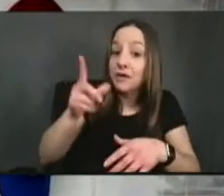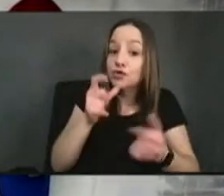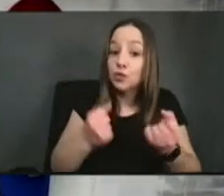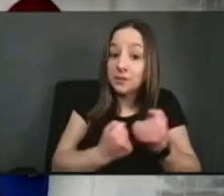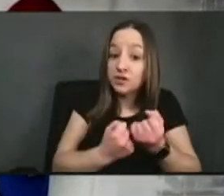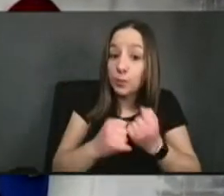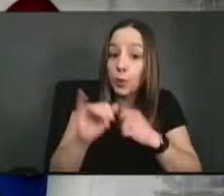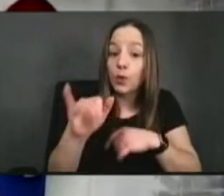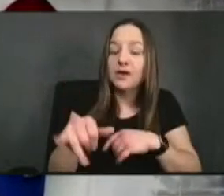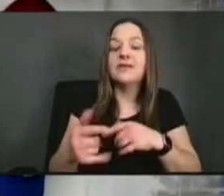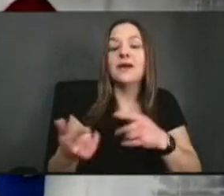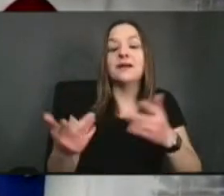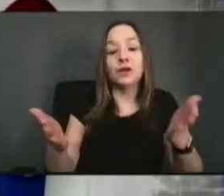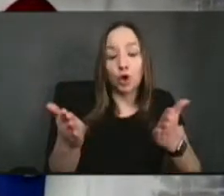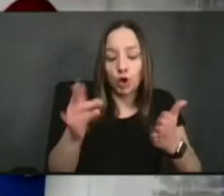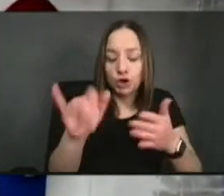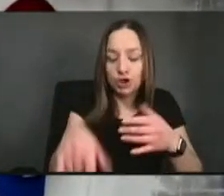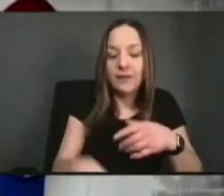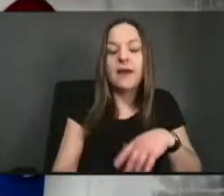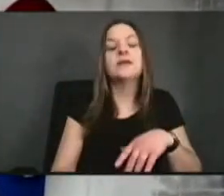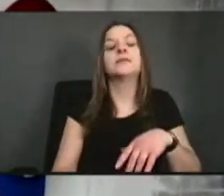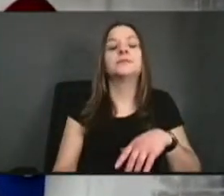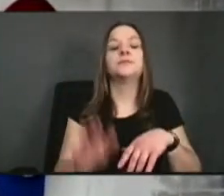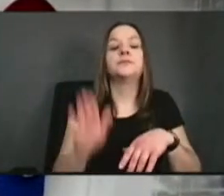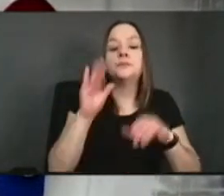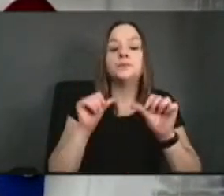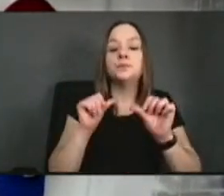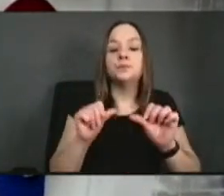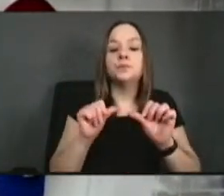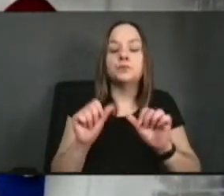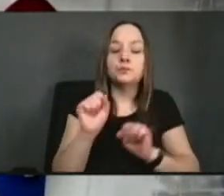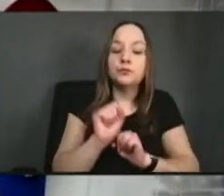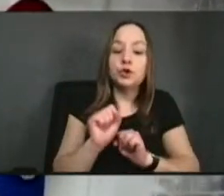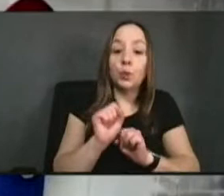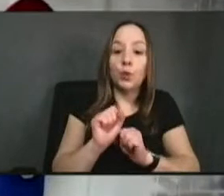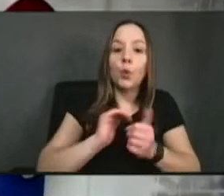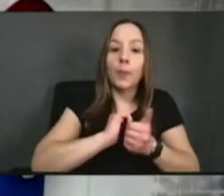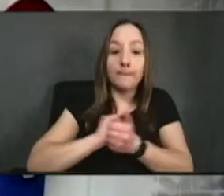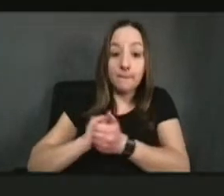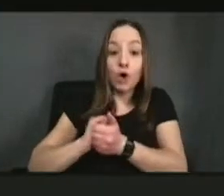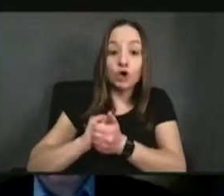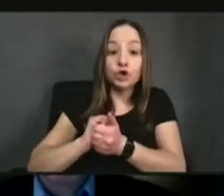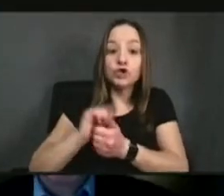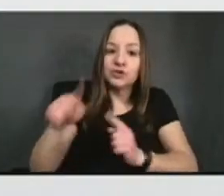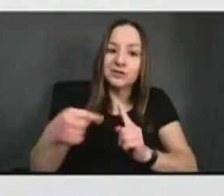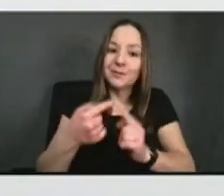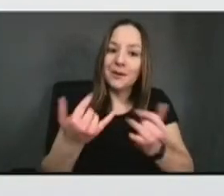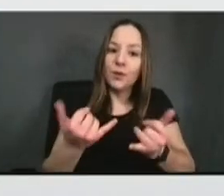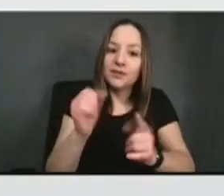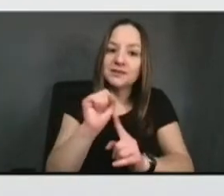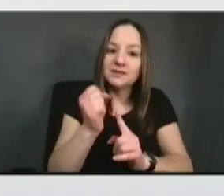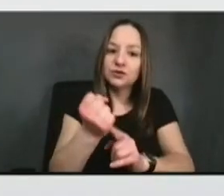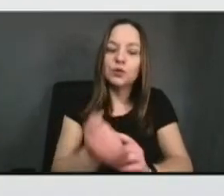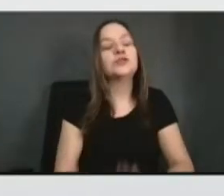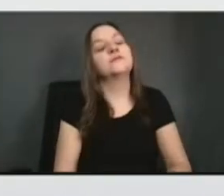grateful to parents that have been supporting that and encouraging that and we will